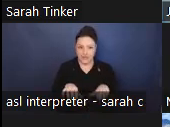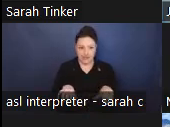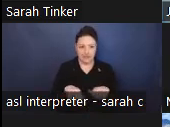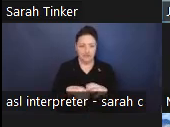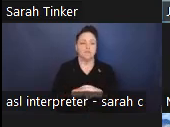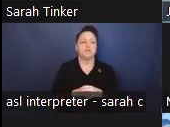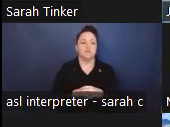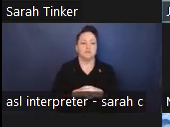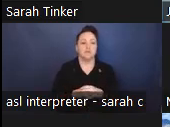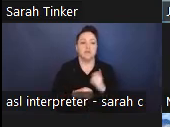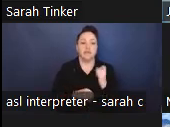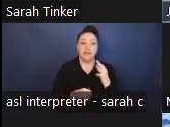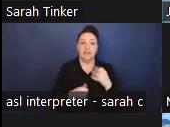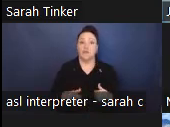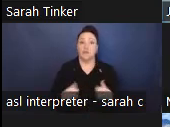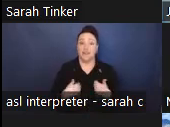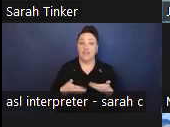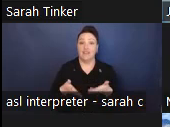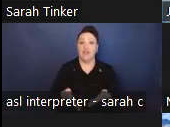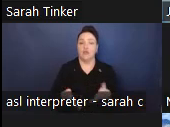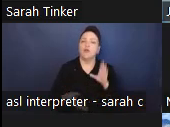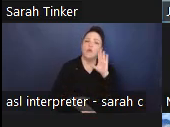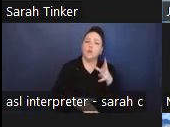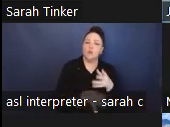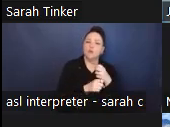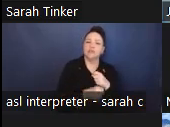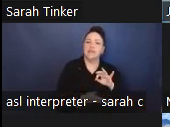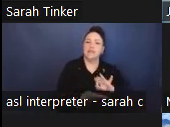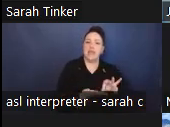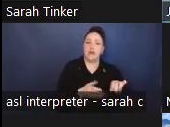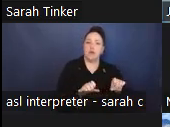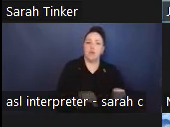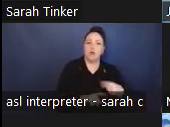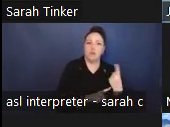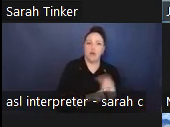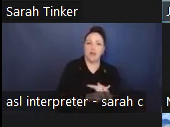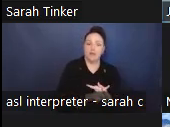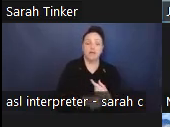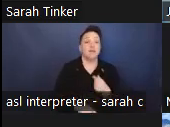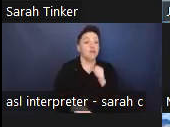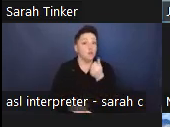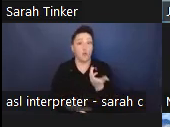the countable months so every month someone doesn't participate they get a notice. The first